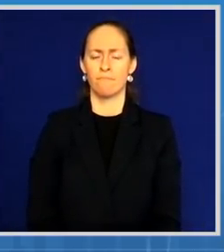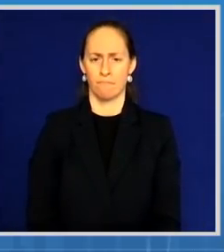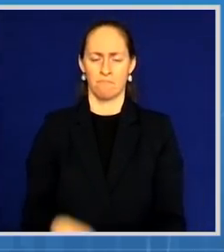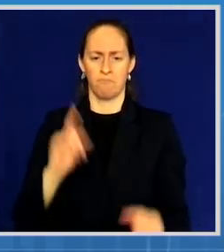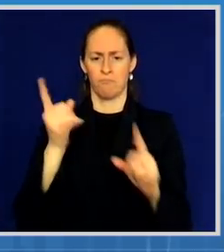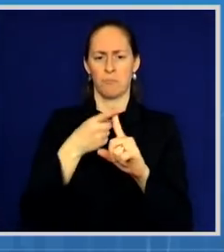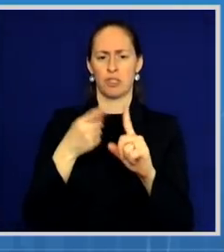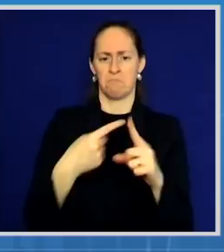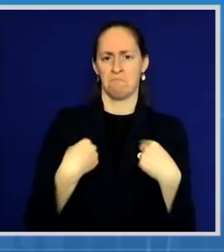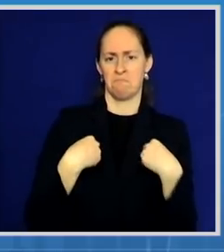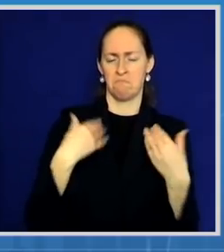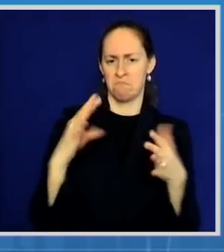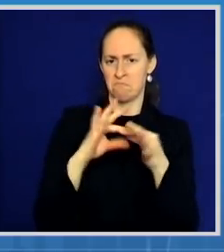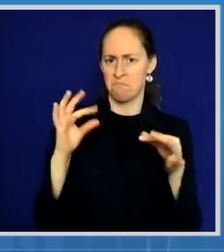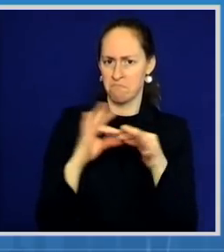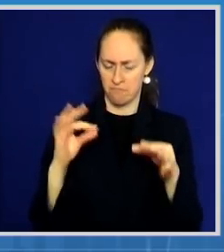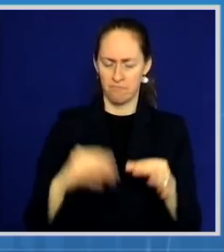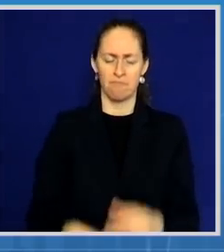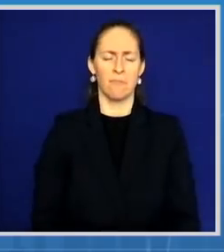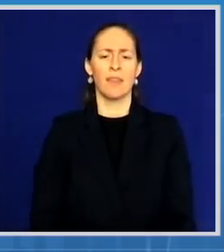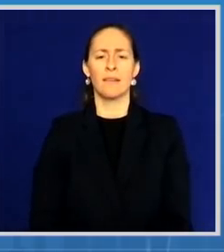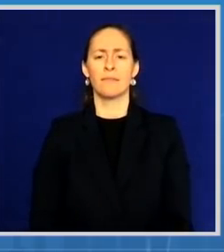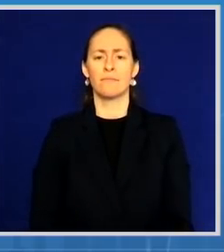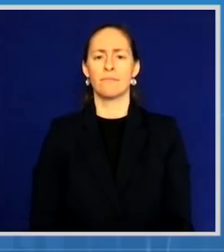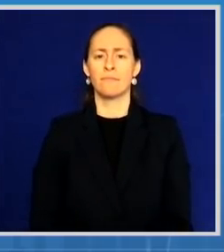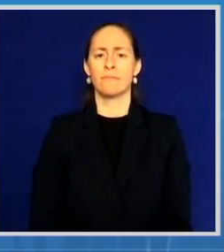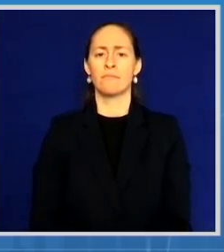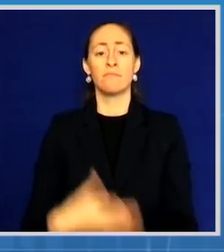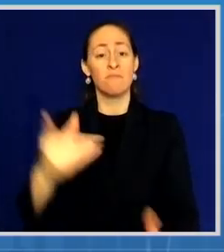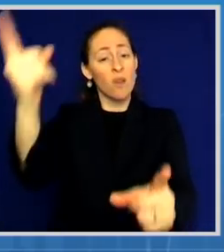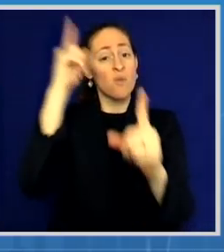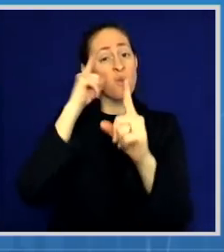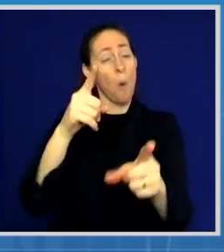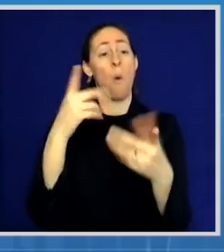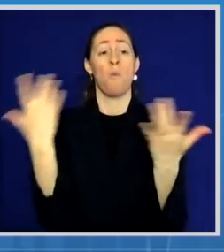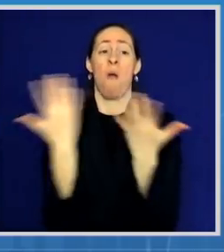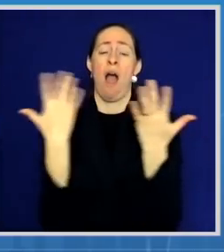we're making it even easier for people to get vaccinated. Partnering with doctor's offices,